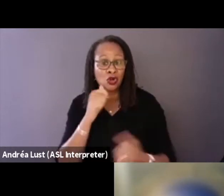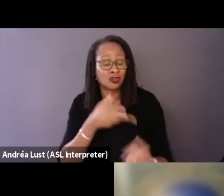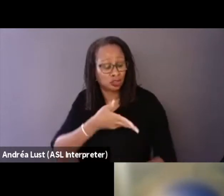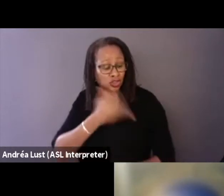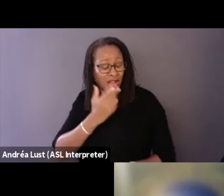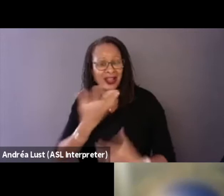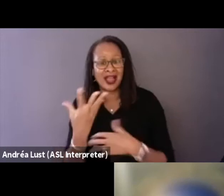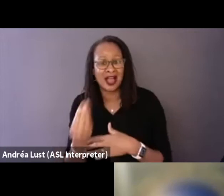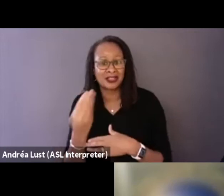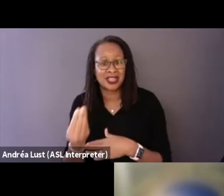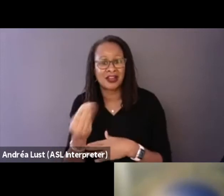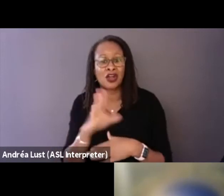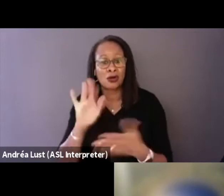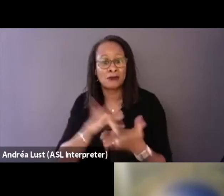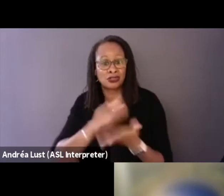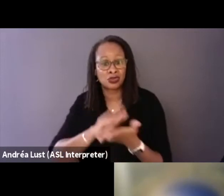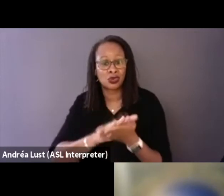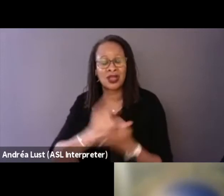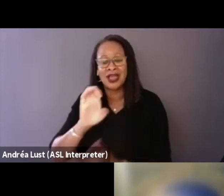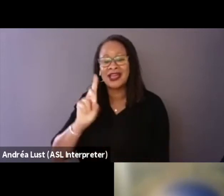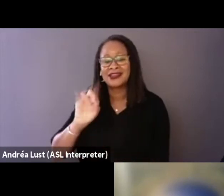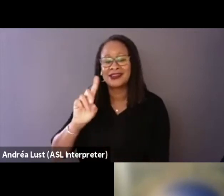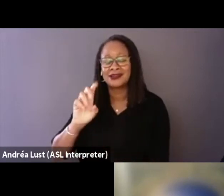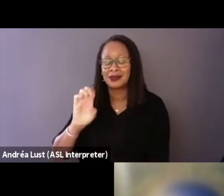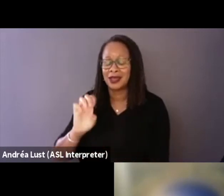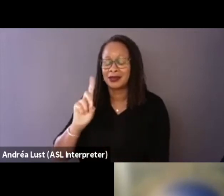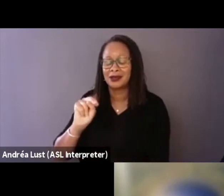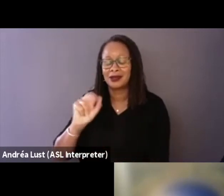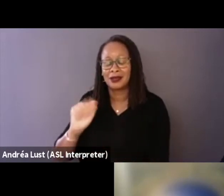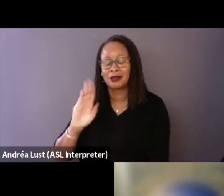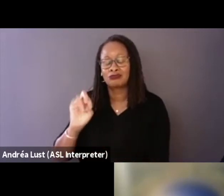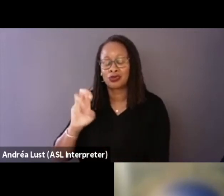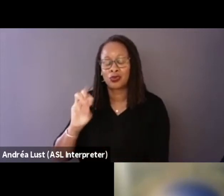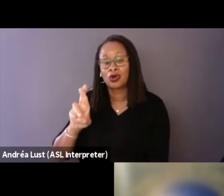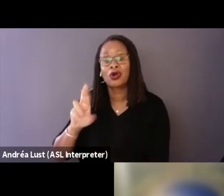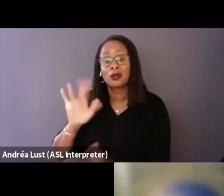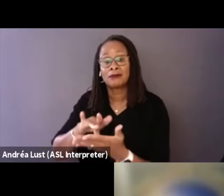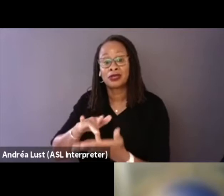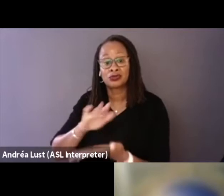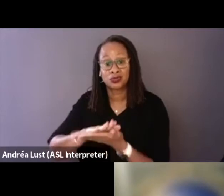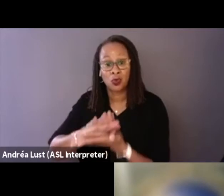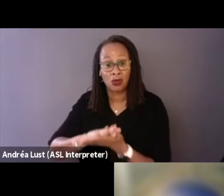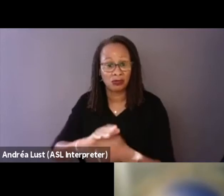at Edna Brewer Middle School, right around the corner from the high school in Oakland. And I knew that I couldn't-